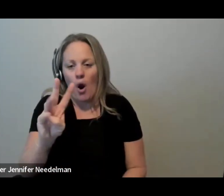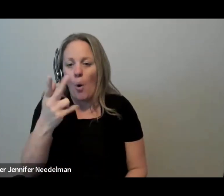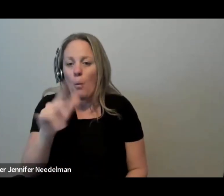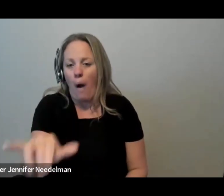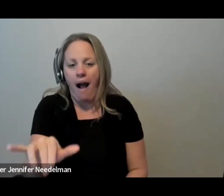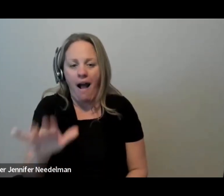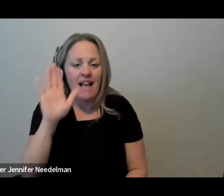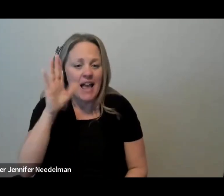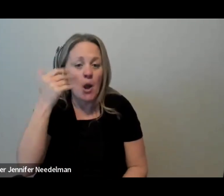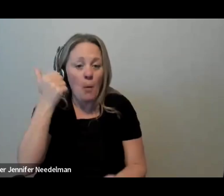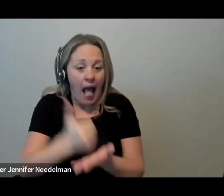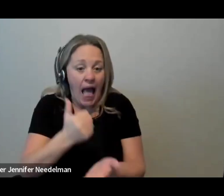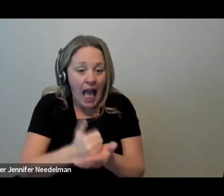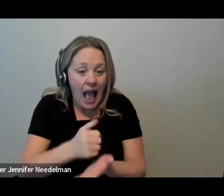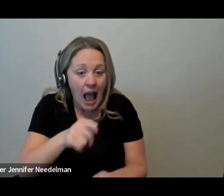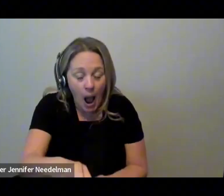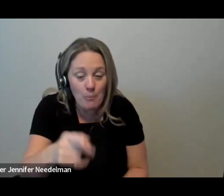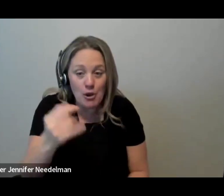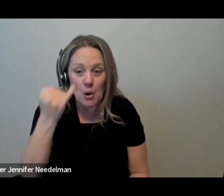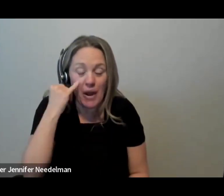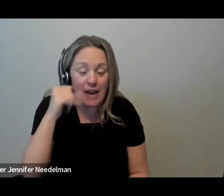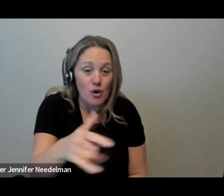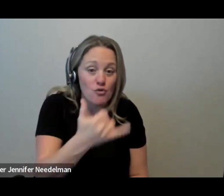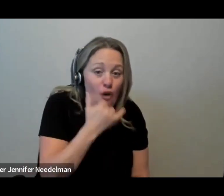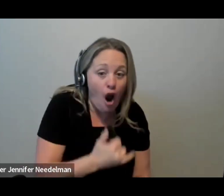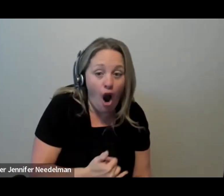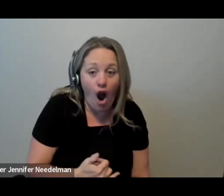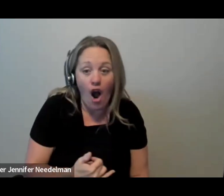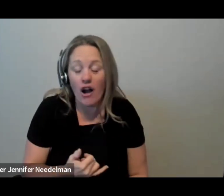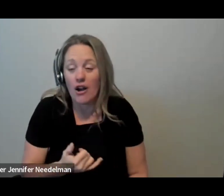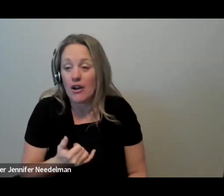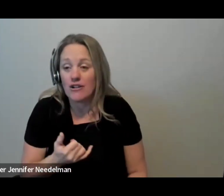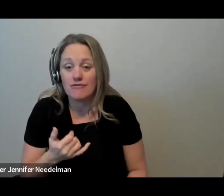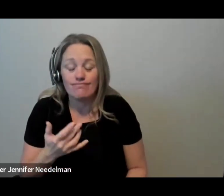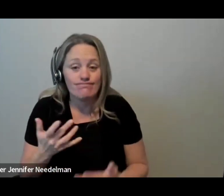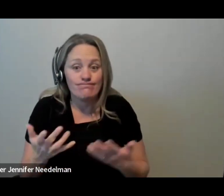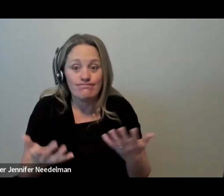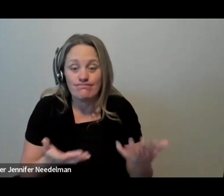It will help when you got it a little bit off target and it can,